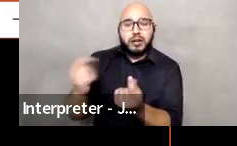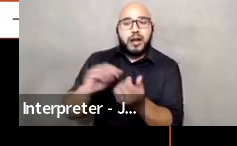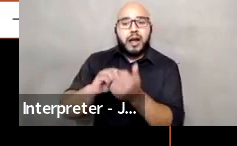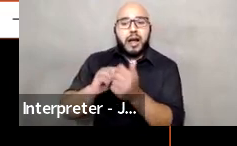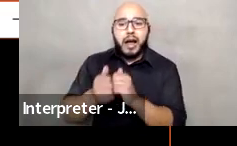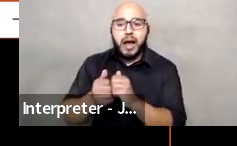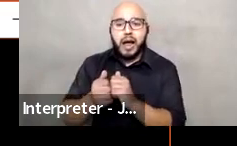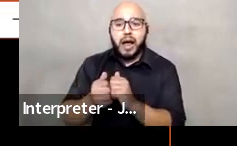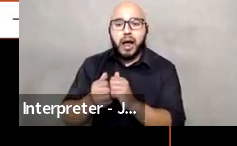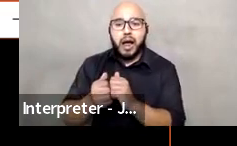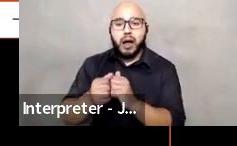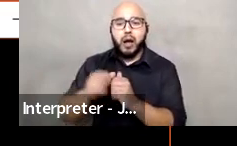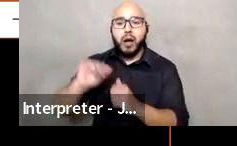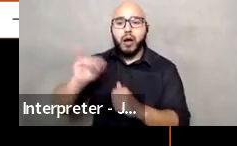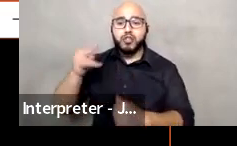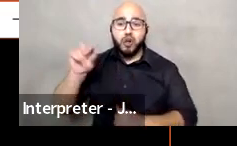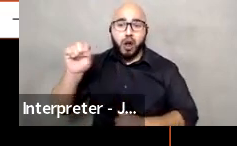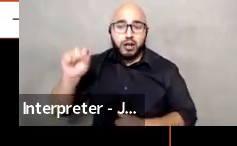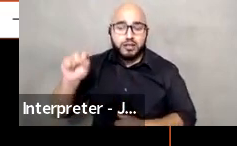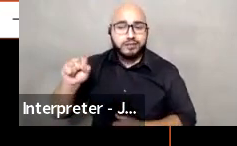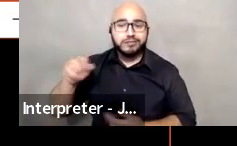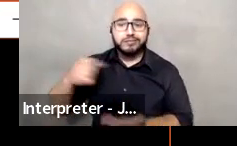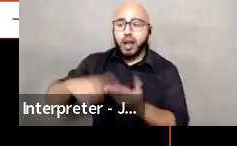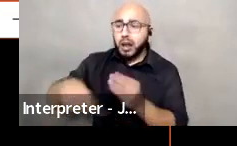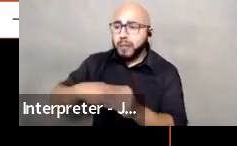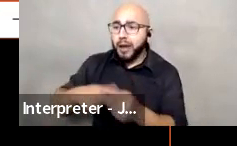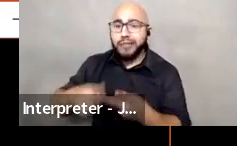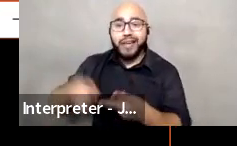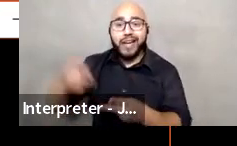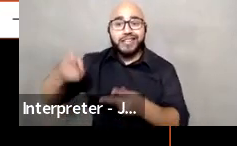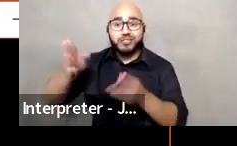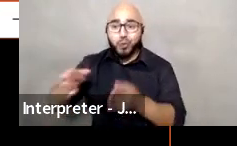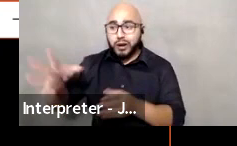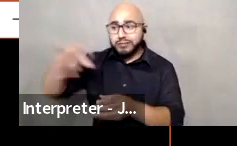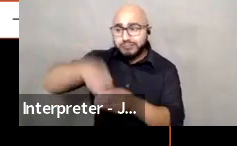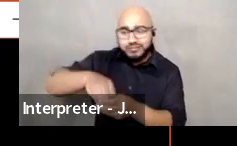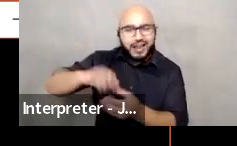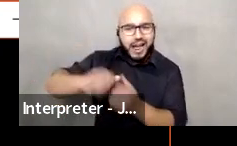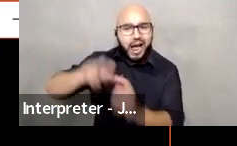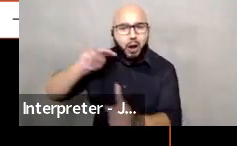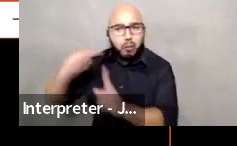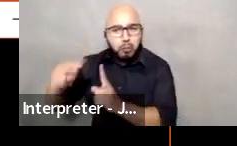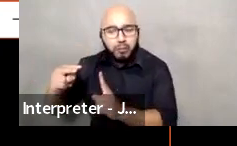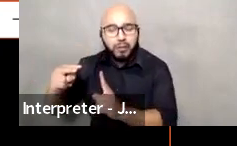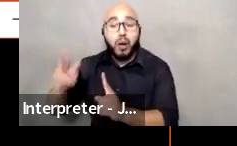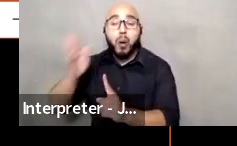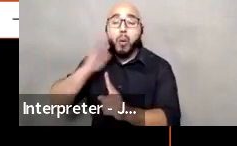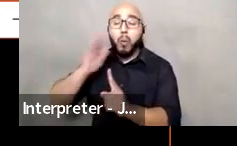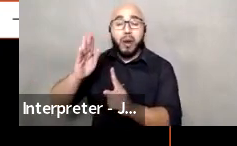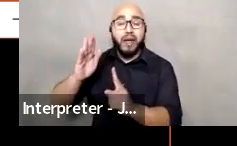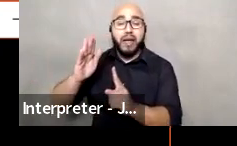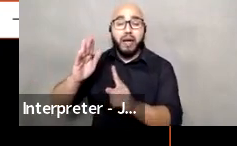Talks about this, the way the historians who are in the project talk about it. Is that they're going to reframe the way we.